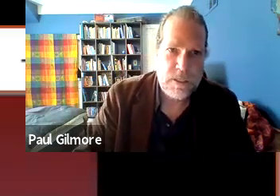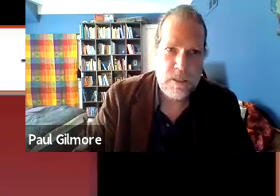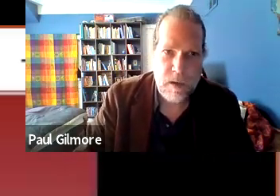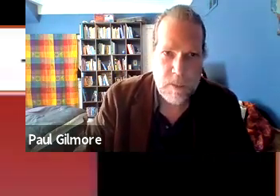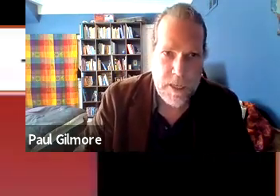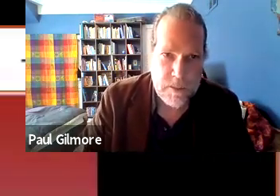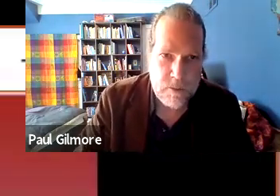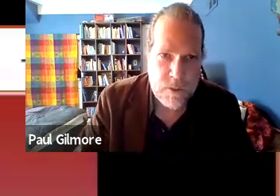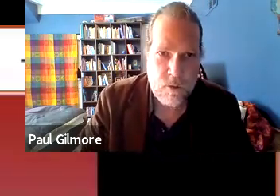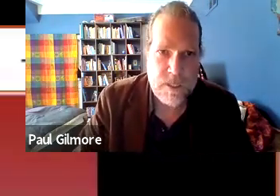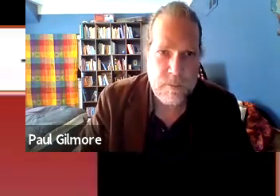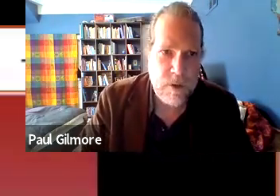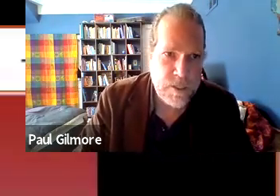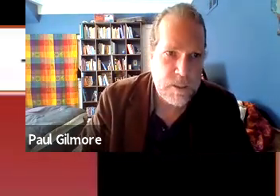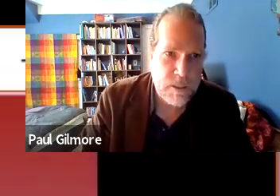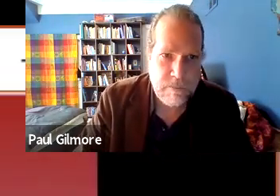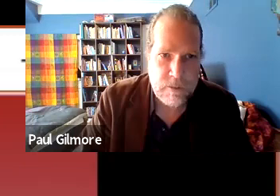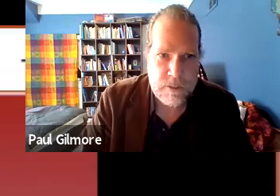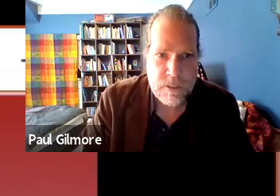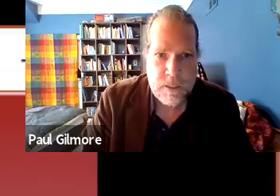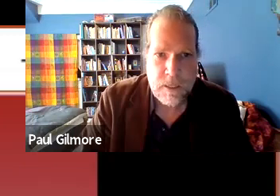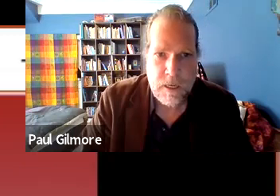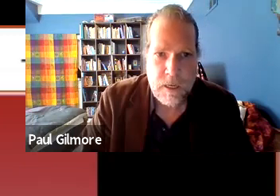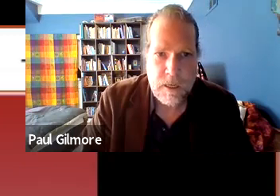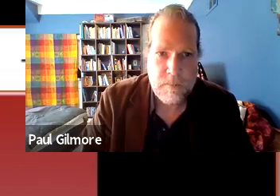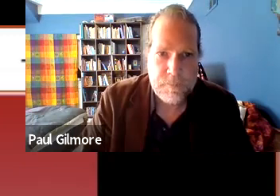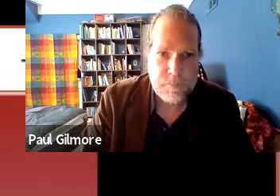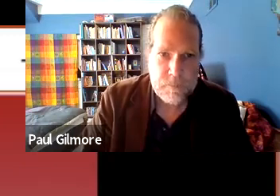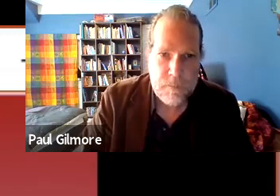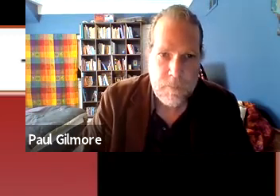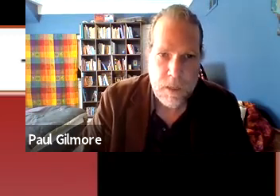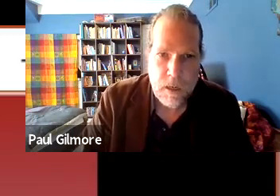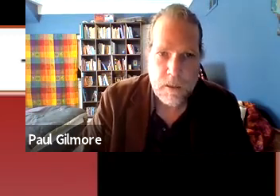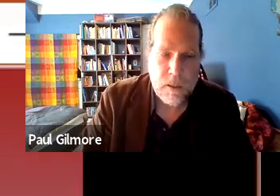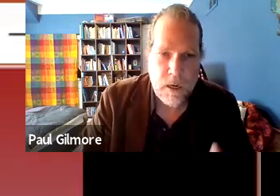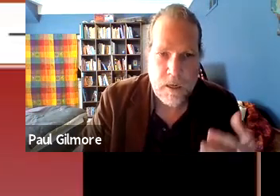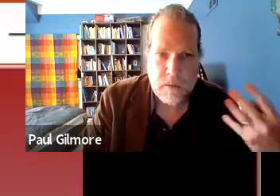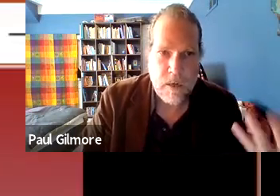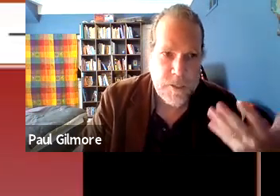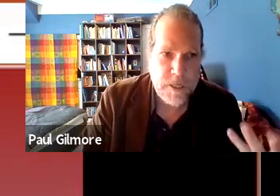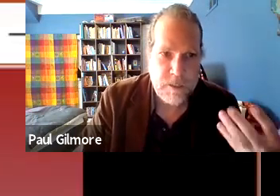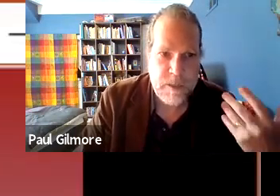can see that public attitudes towards immigration levels are are are changing